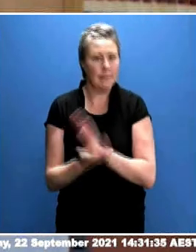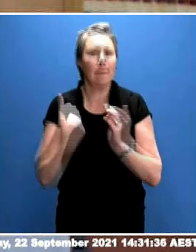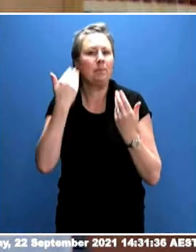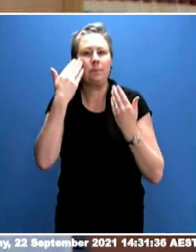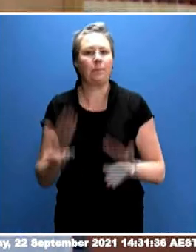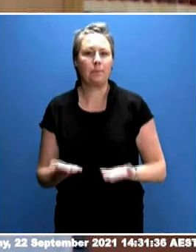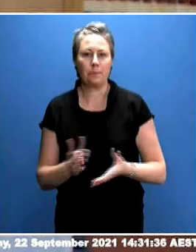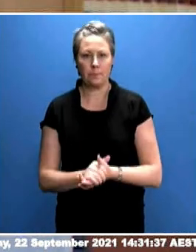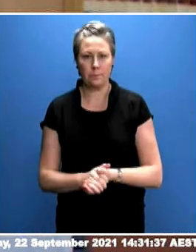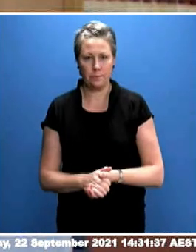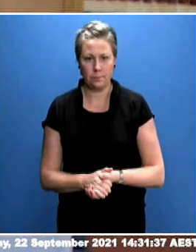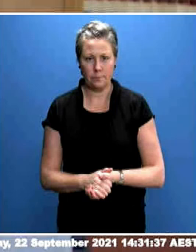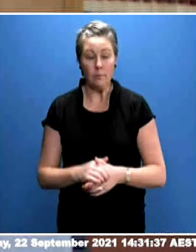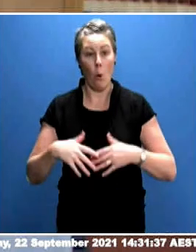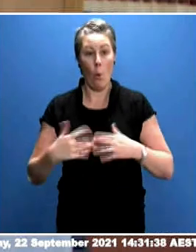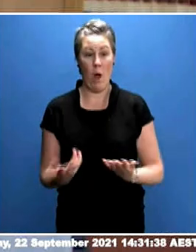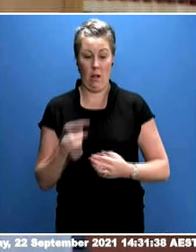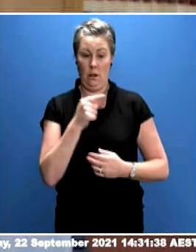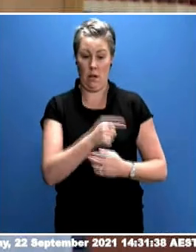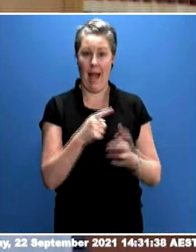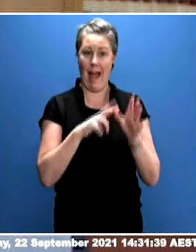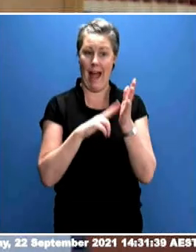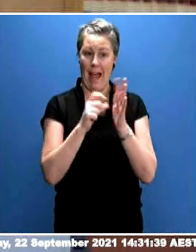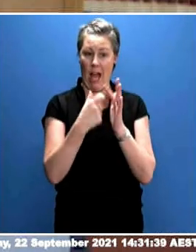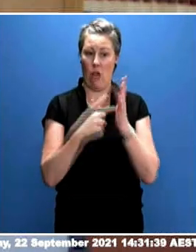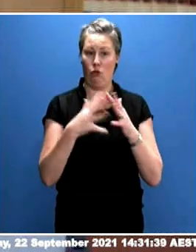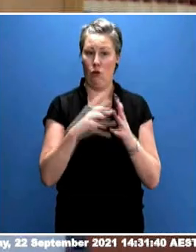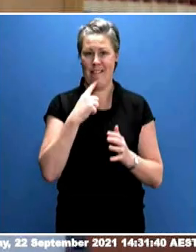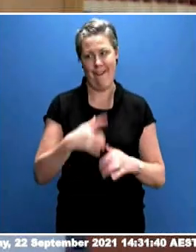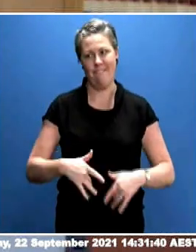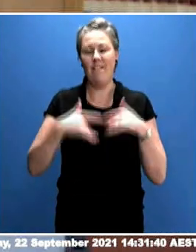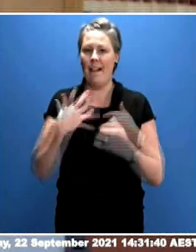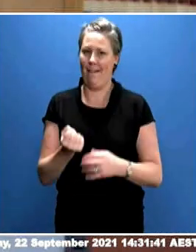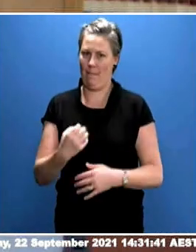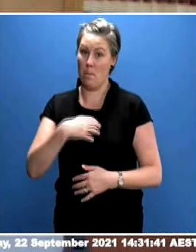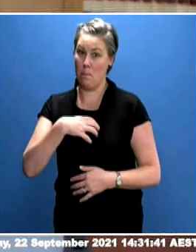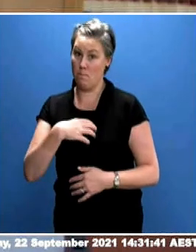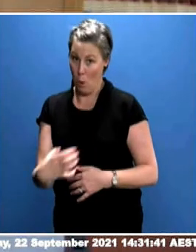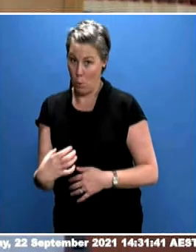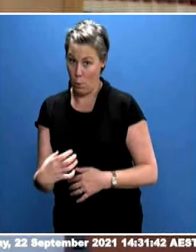an underrepresentation, but --- okay.